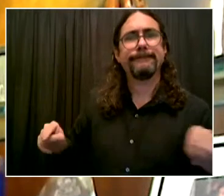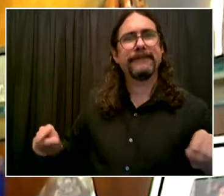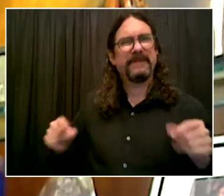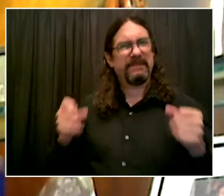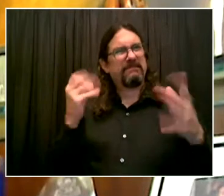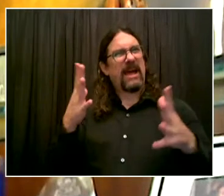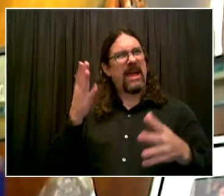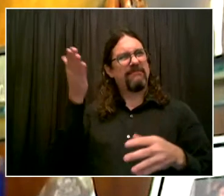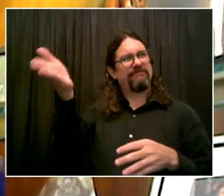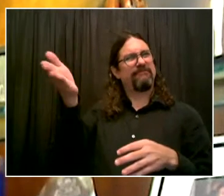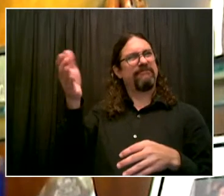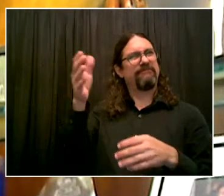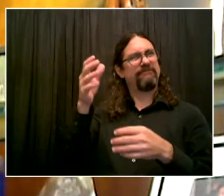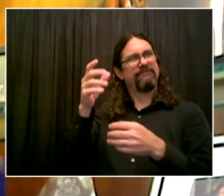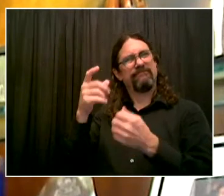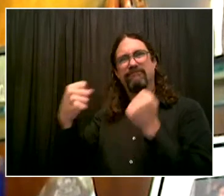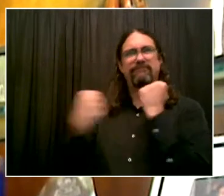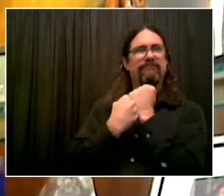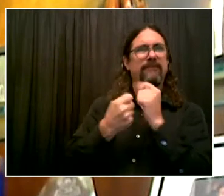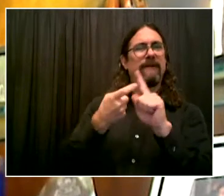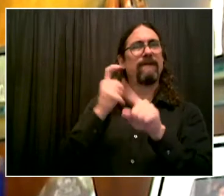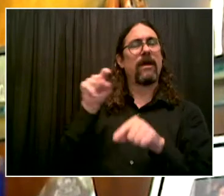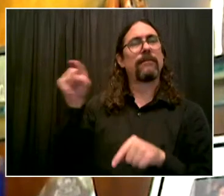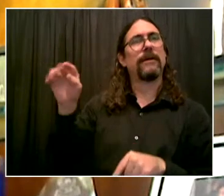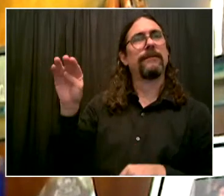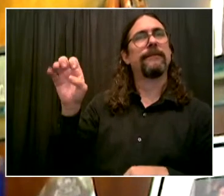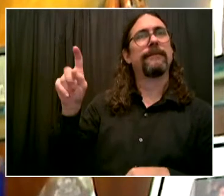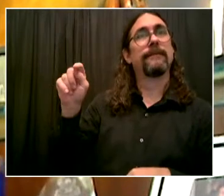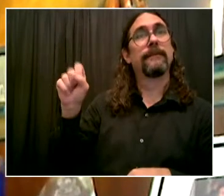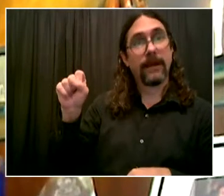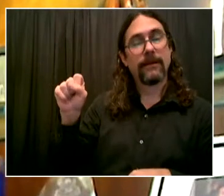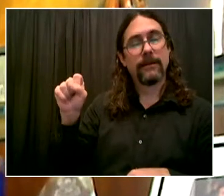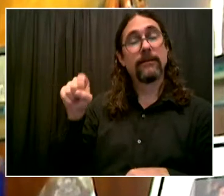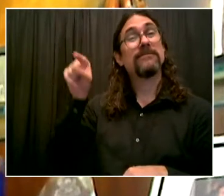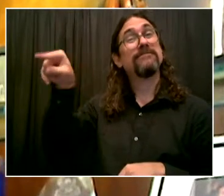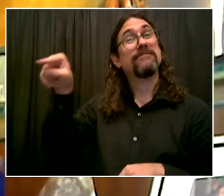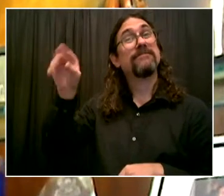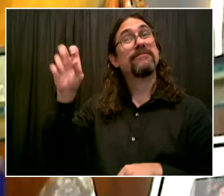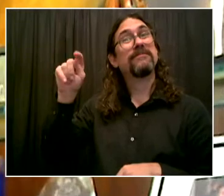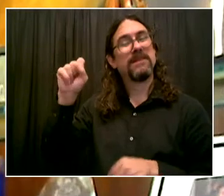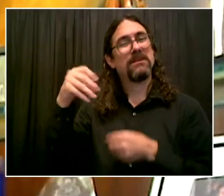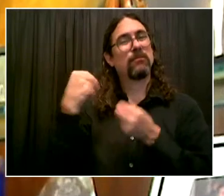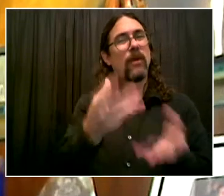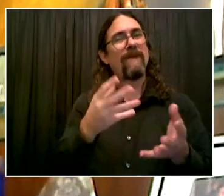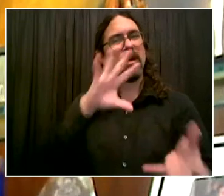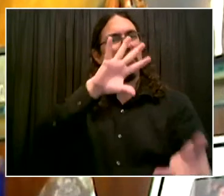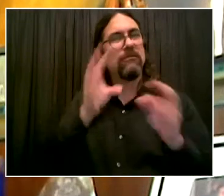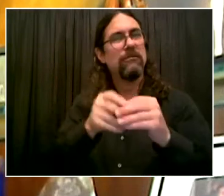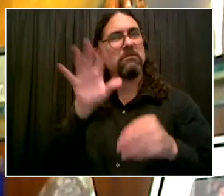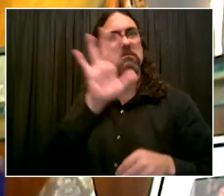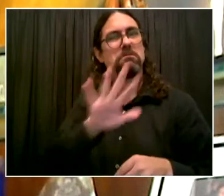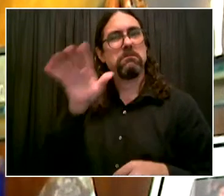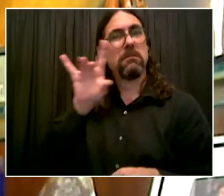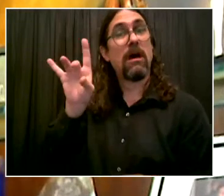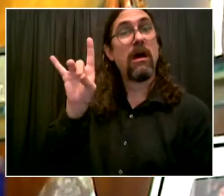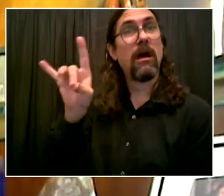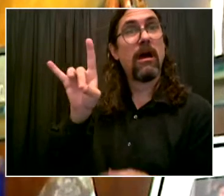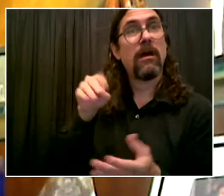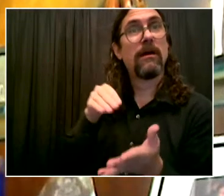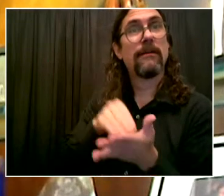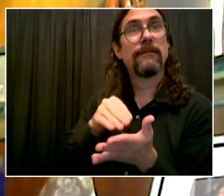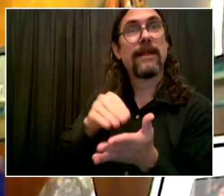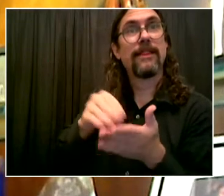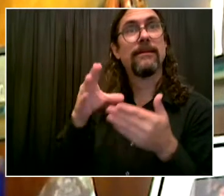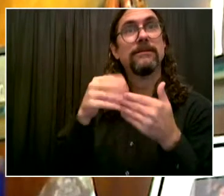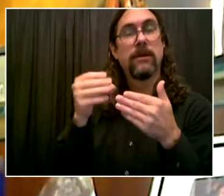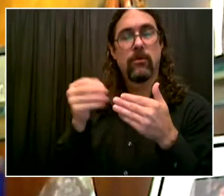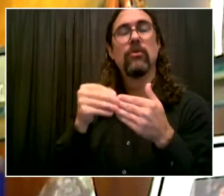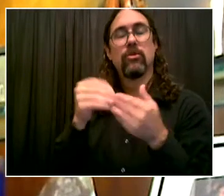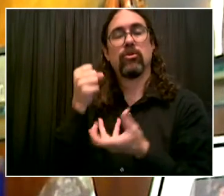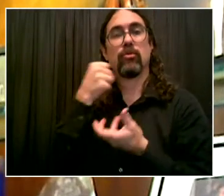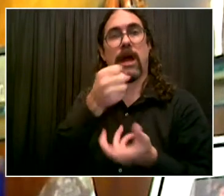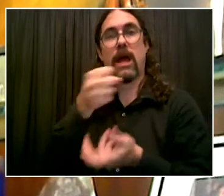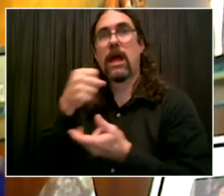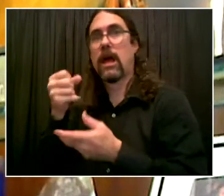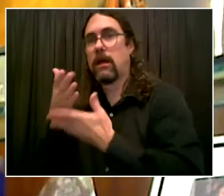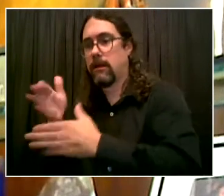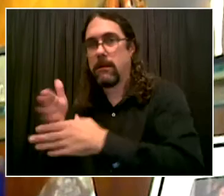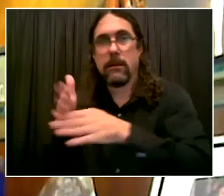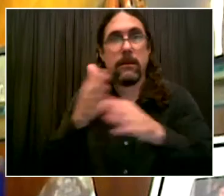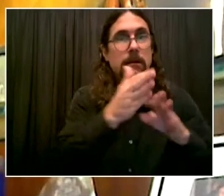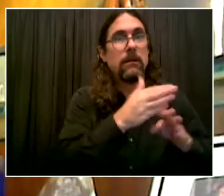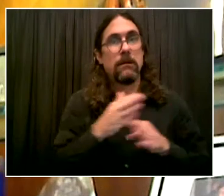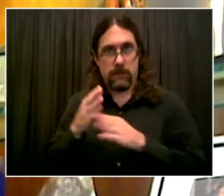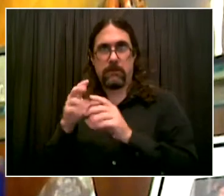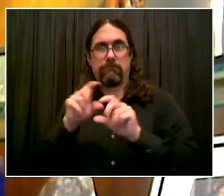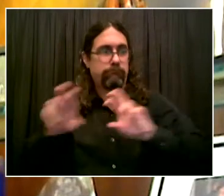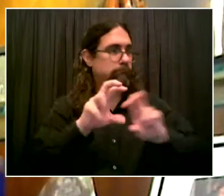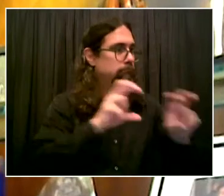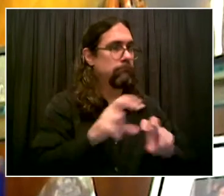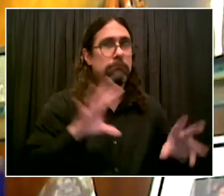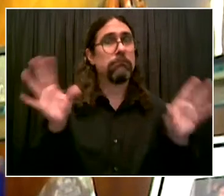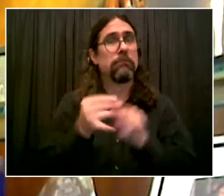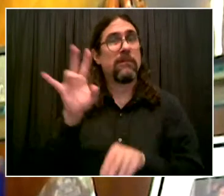ALEXANDRIA COHEN